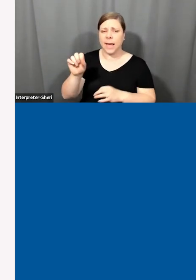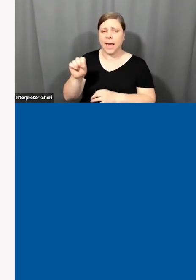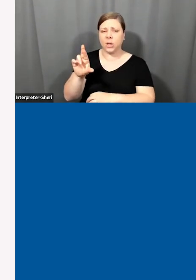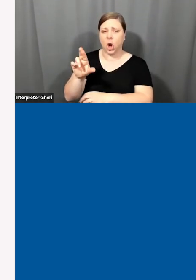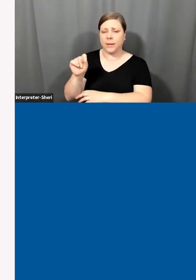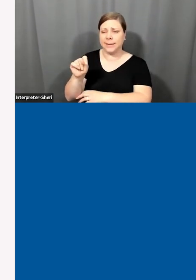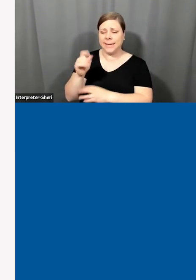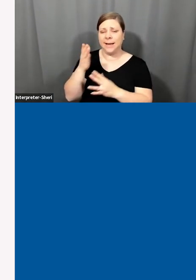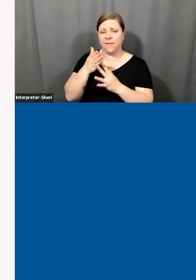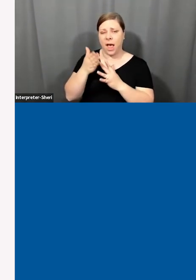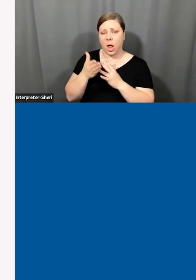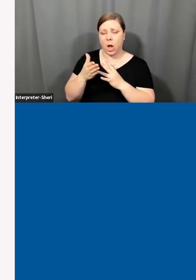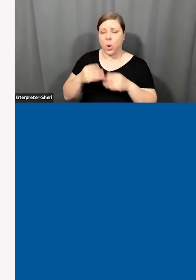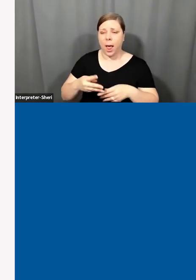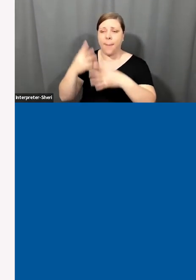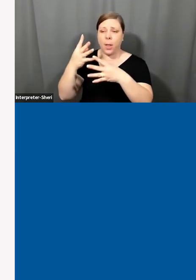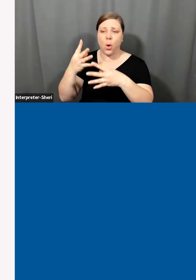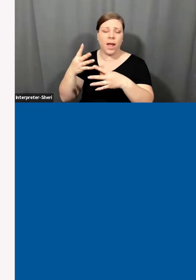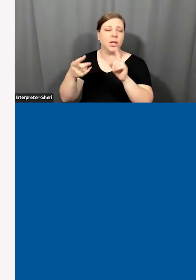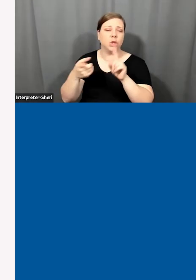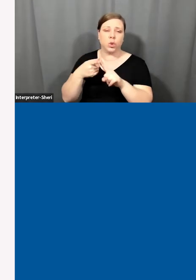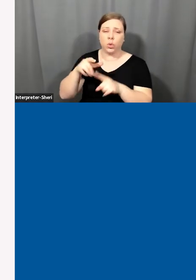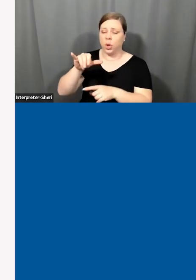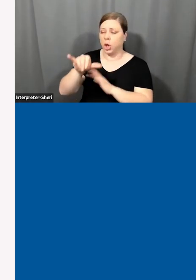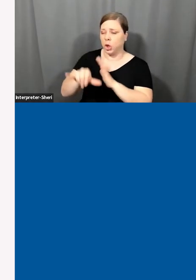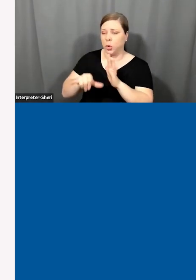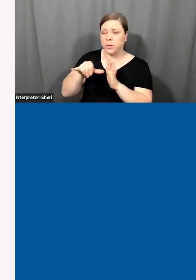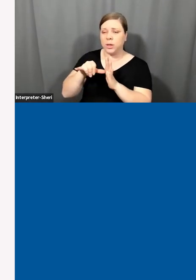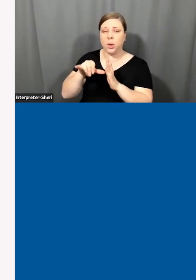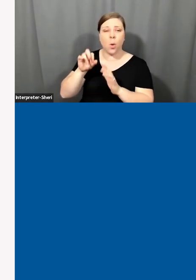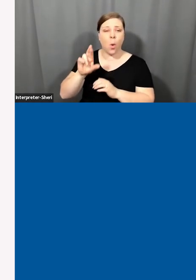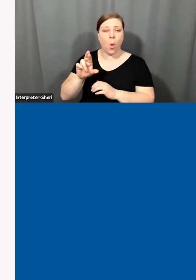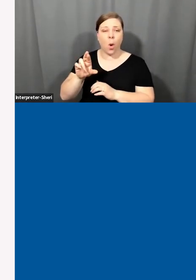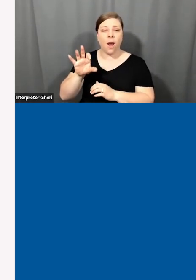on an app like YouTube or Facebook desktop allows for that and the video file.